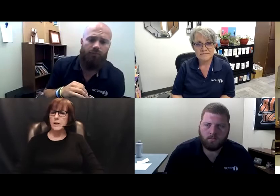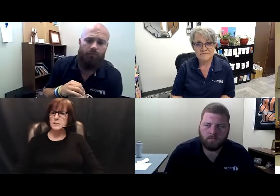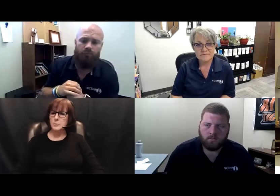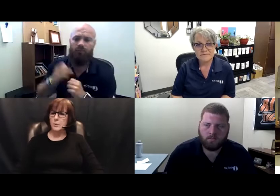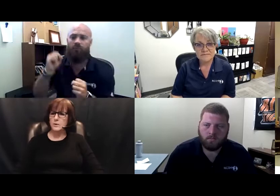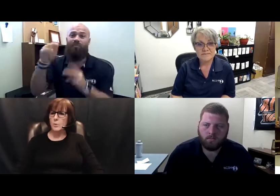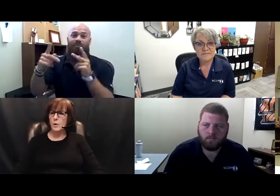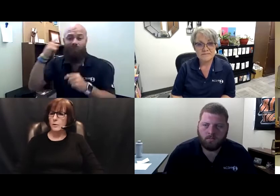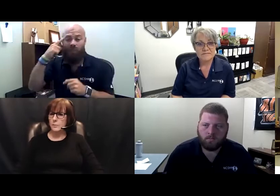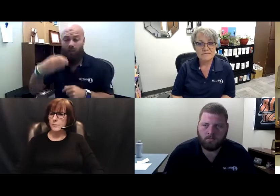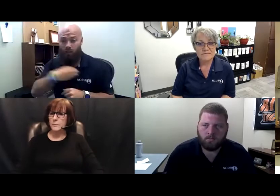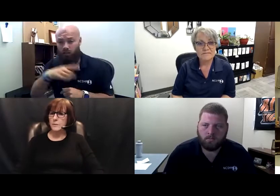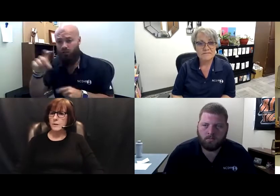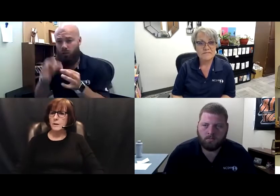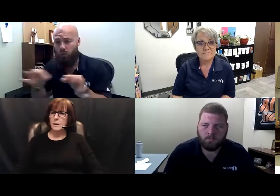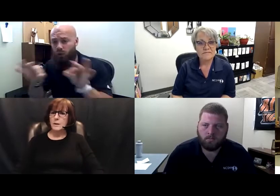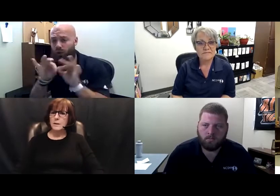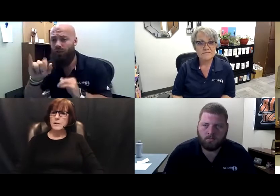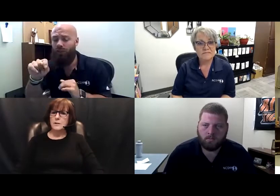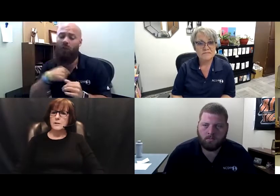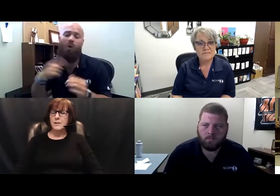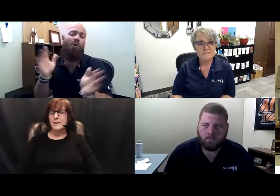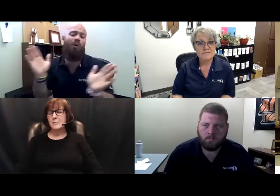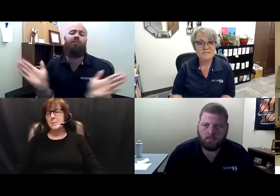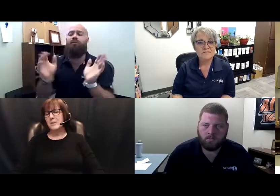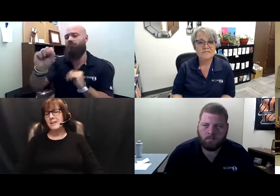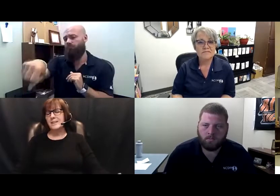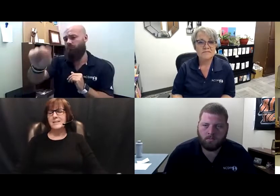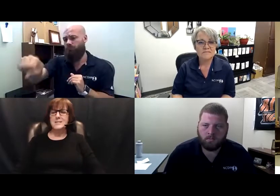support as well. Do you think and people think "Ah is that